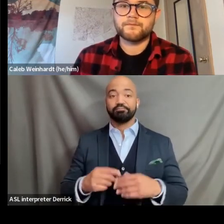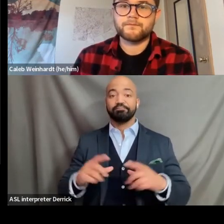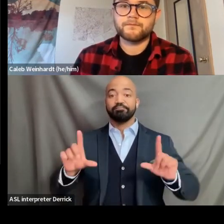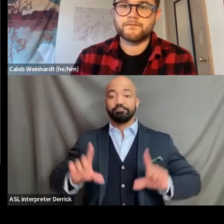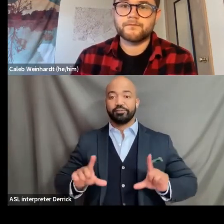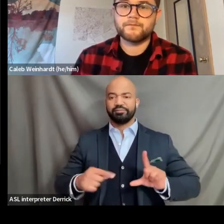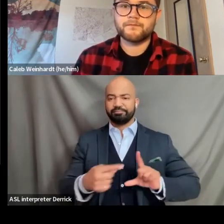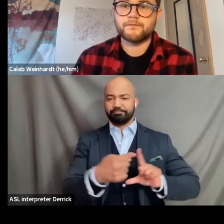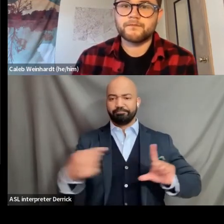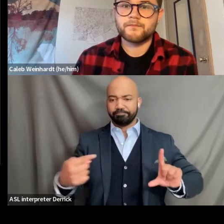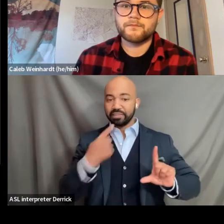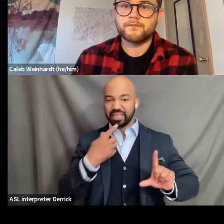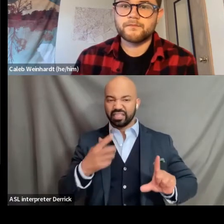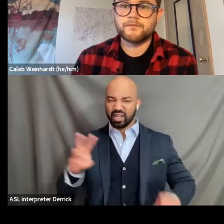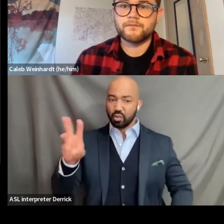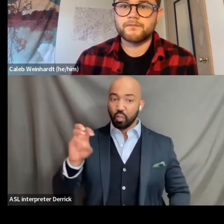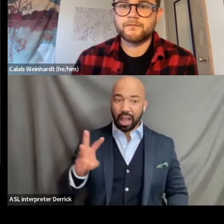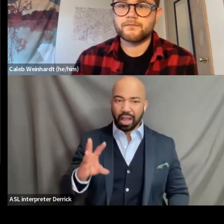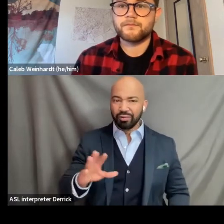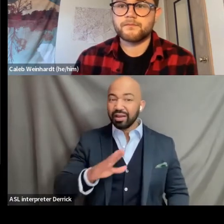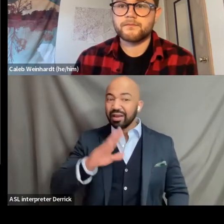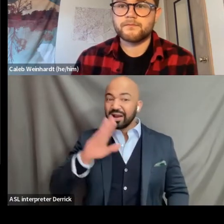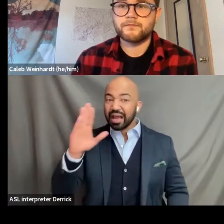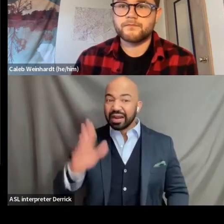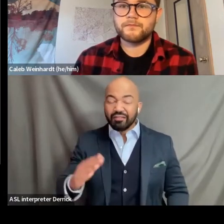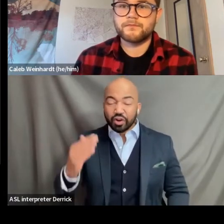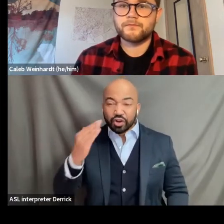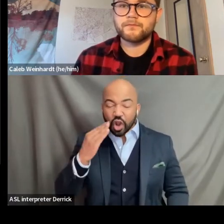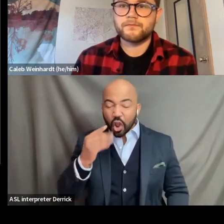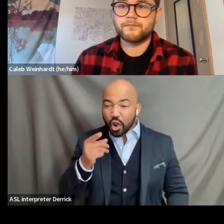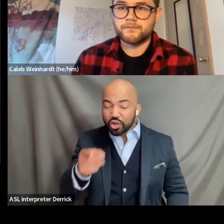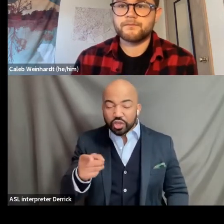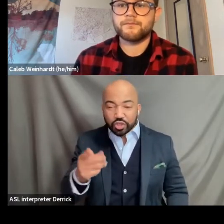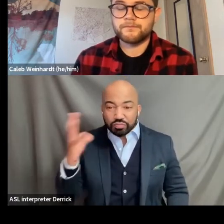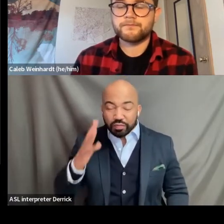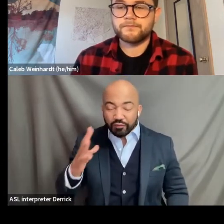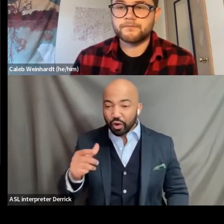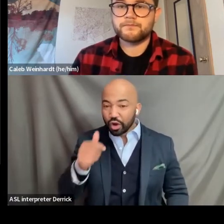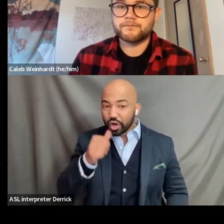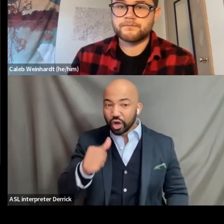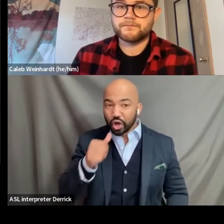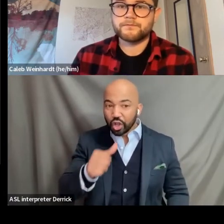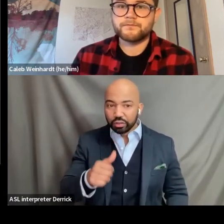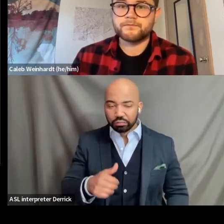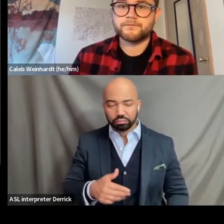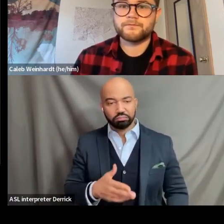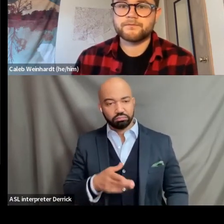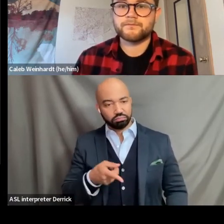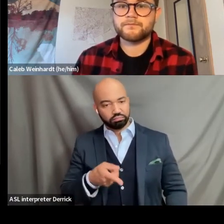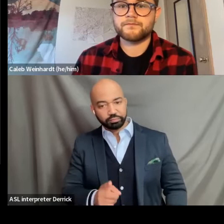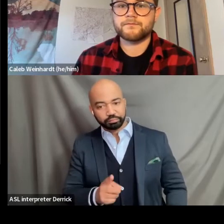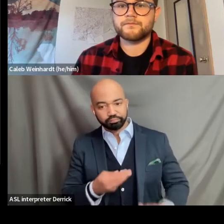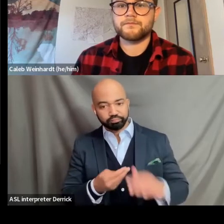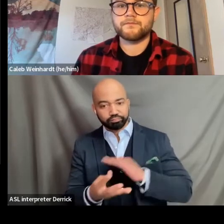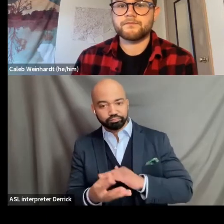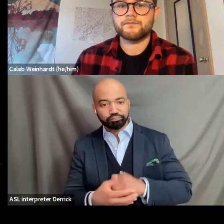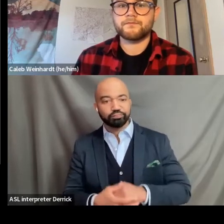"Wow, I would never have known you used to be a girl." So that's a microaggression. Another microaggression example is,